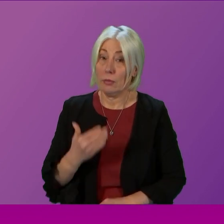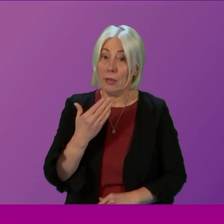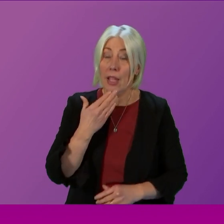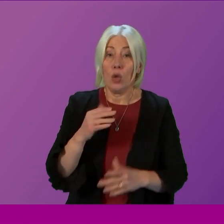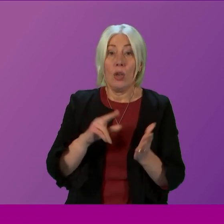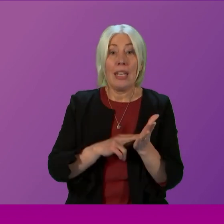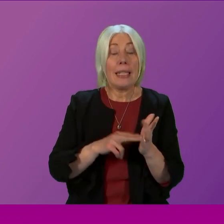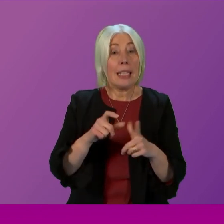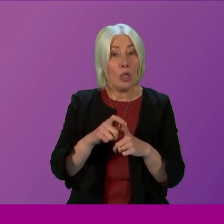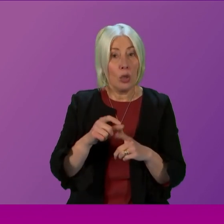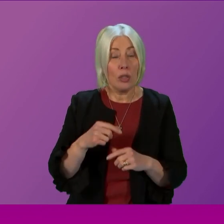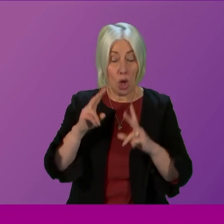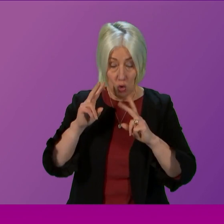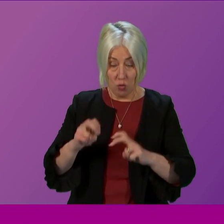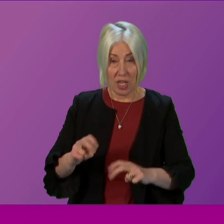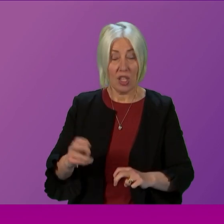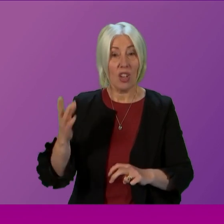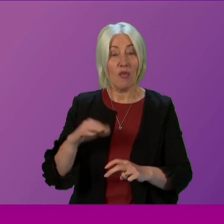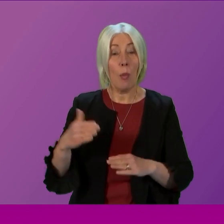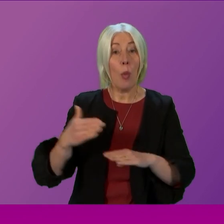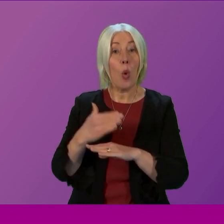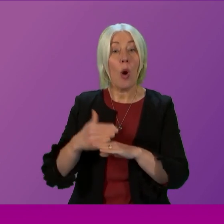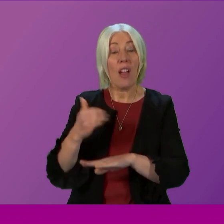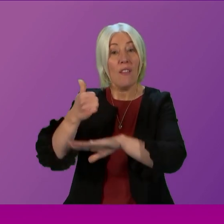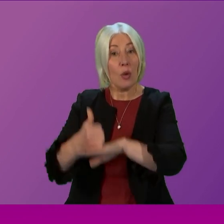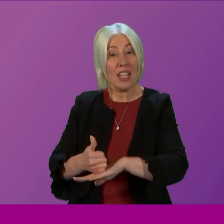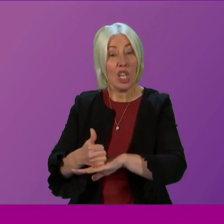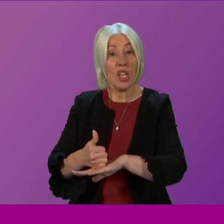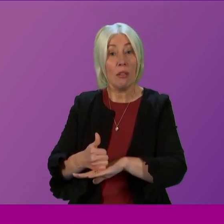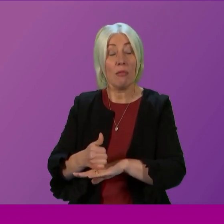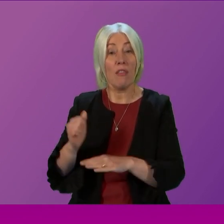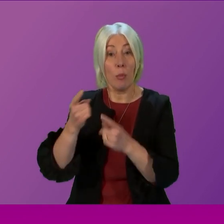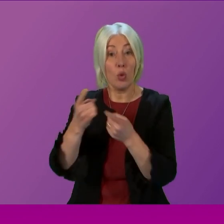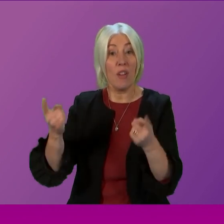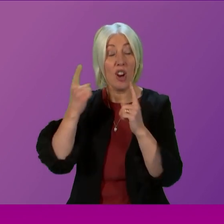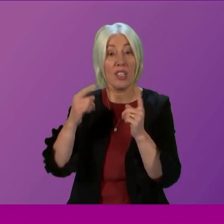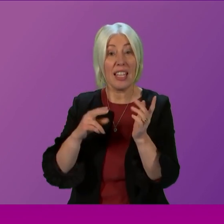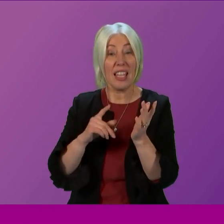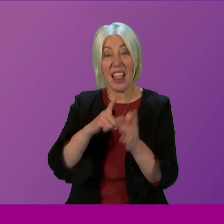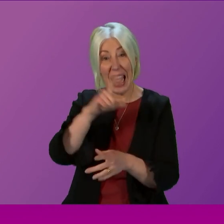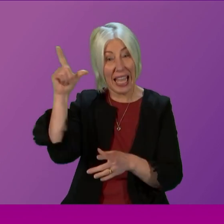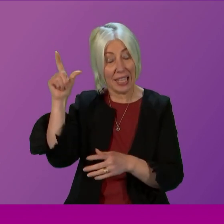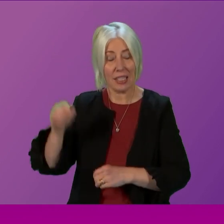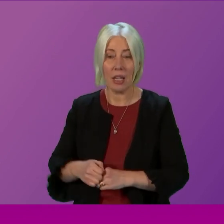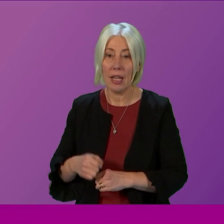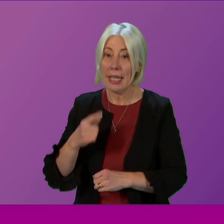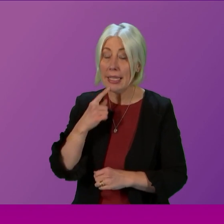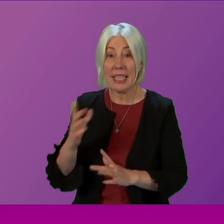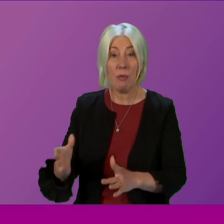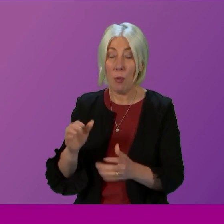Research from the work foundation at Lancaster University has found that, unless it is delayed or amended, the UK Government’s Retained EU Law Bill